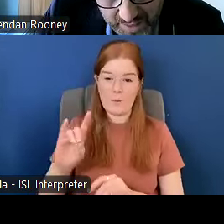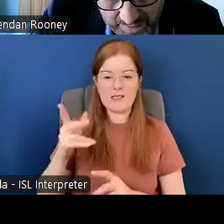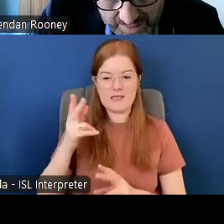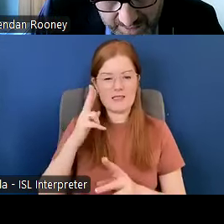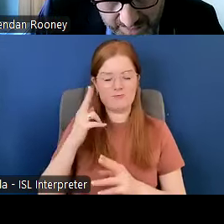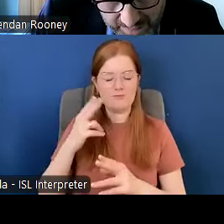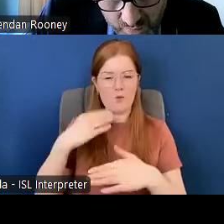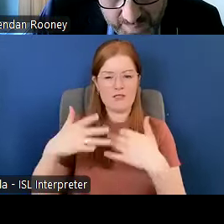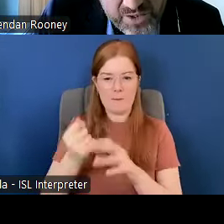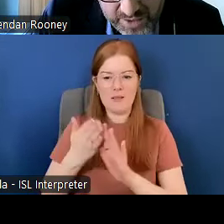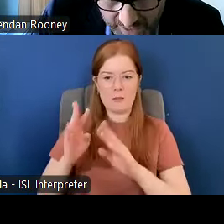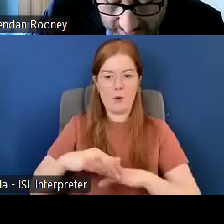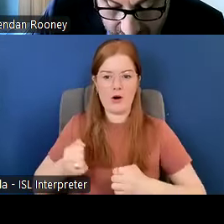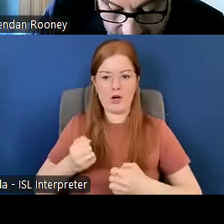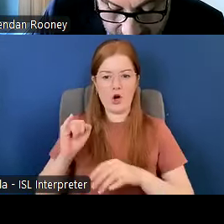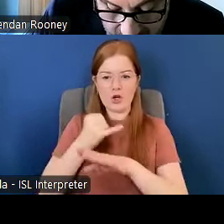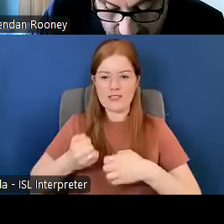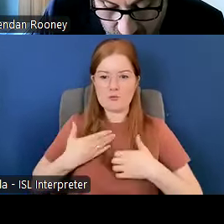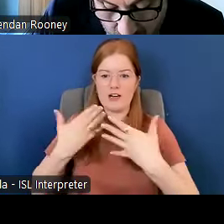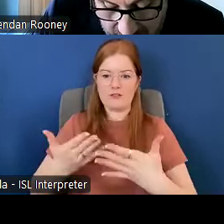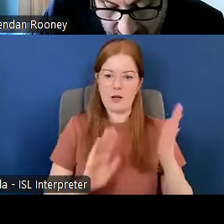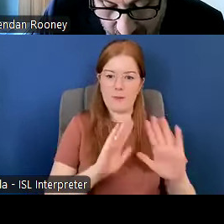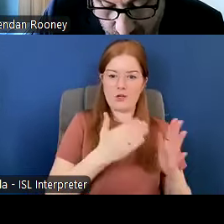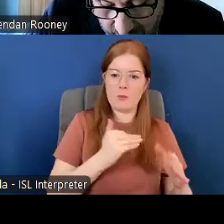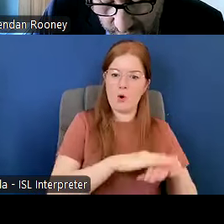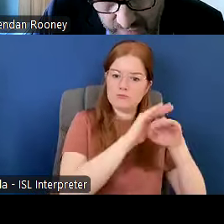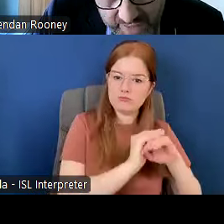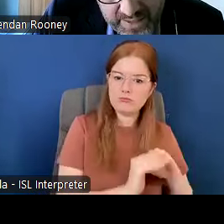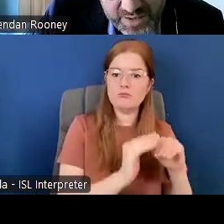colourist than the more measured Jellett, a quality in her work that was recognized